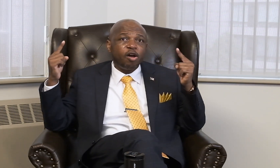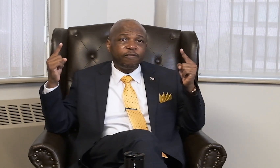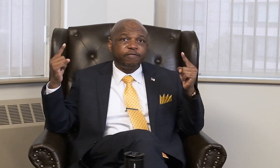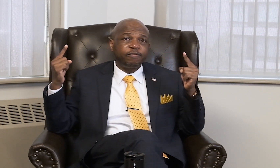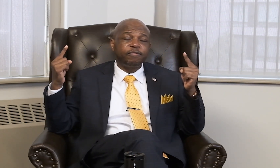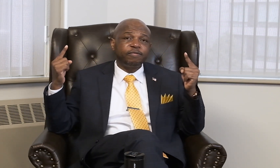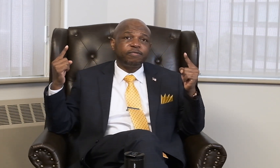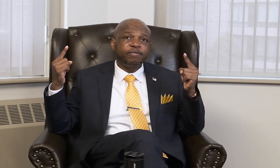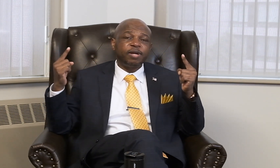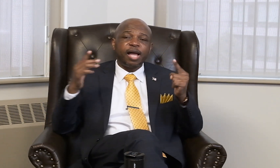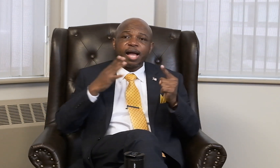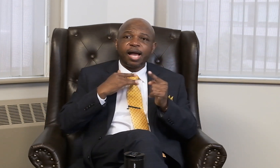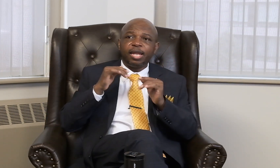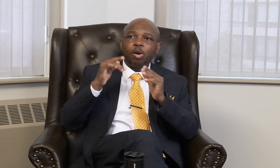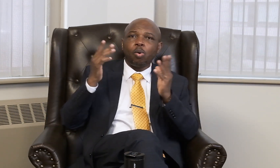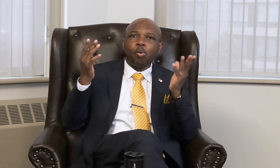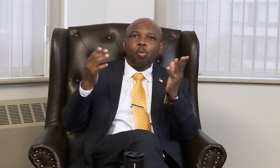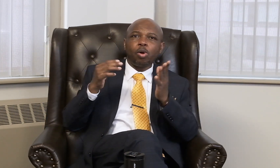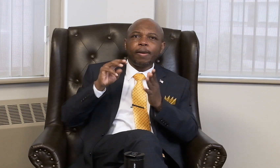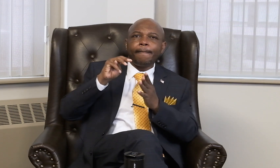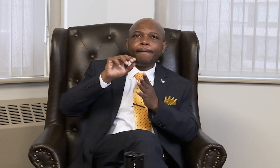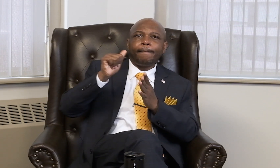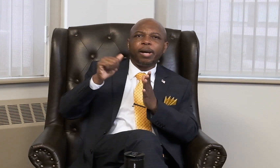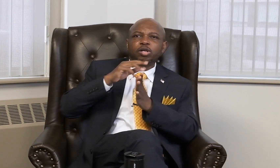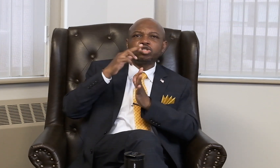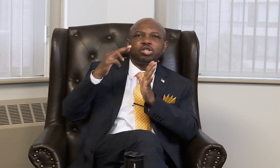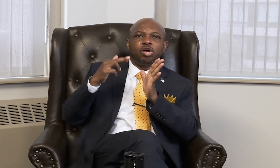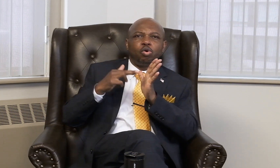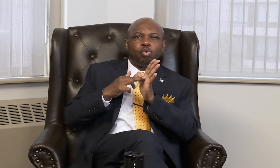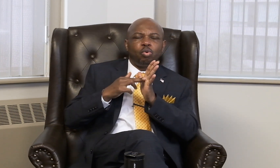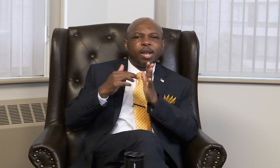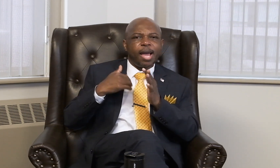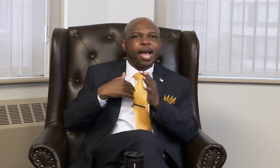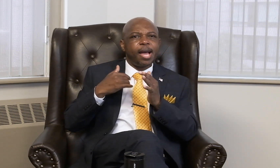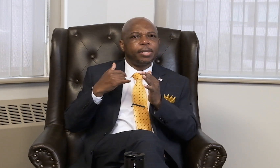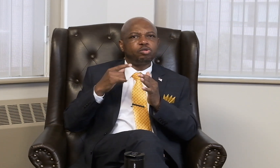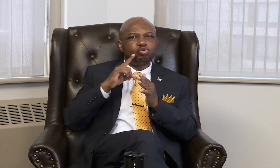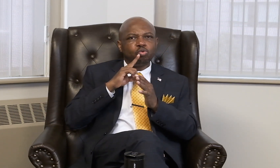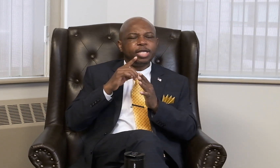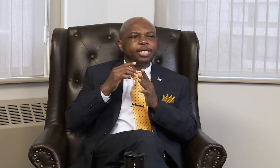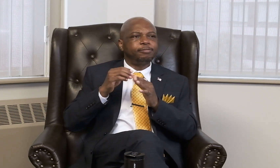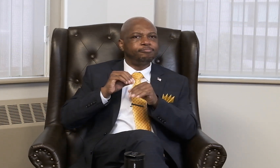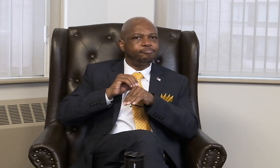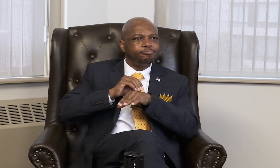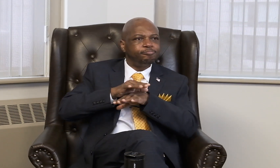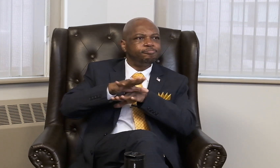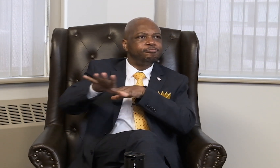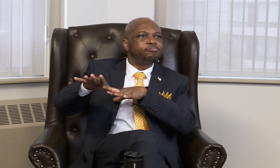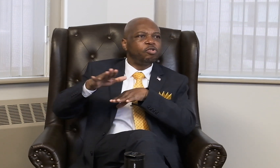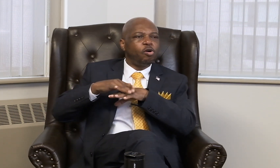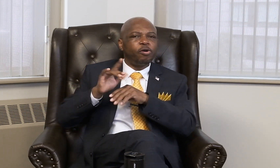us a strong force. There are a multitude of court decisions that have been made that were landmark